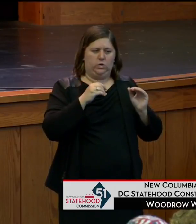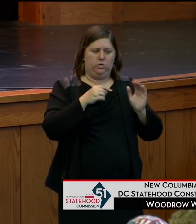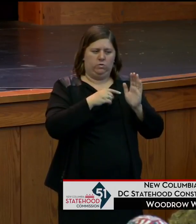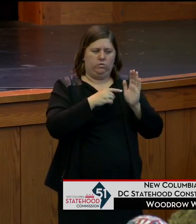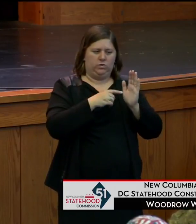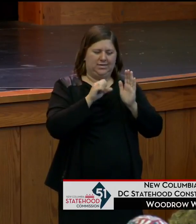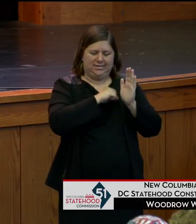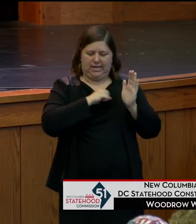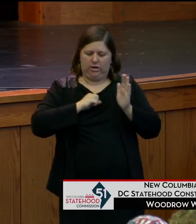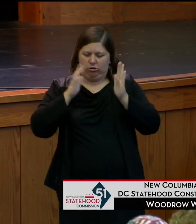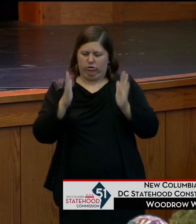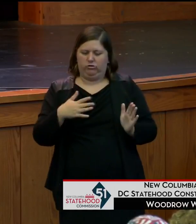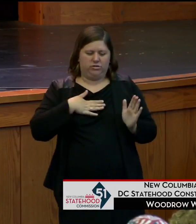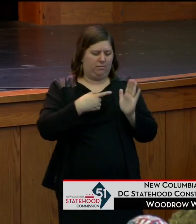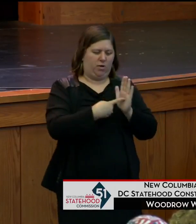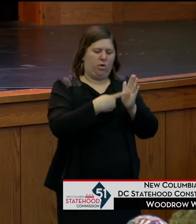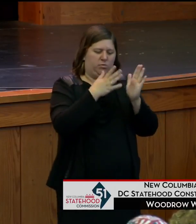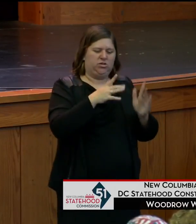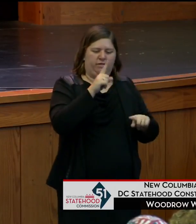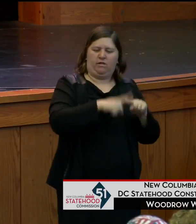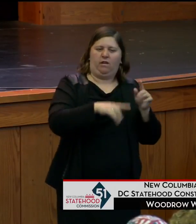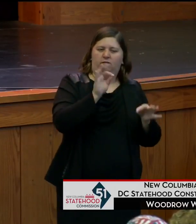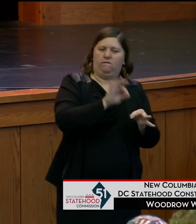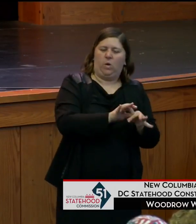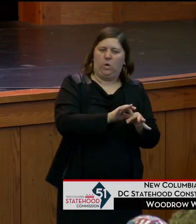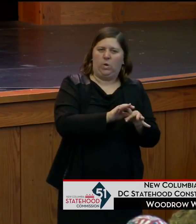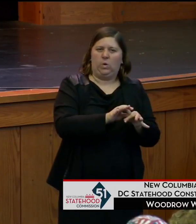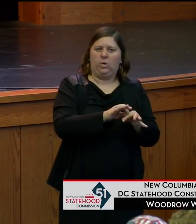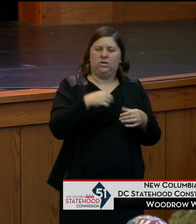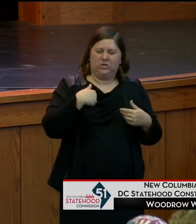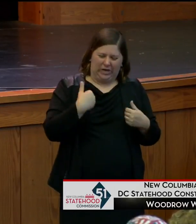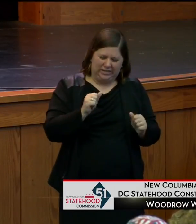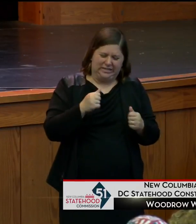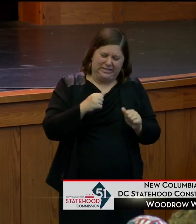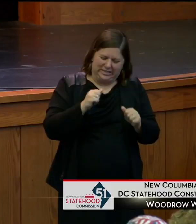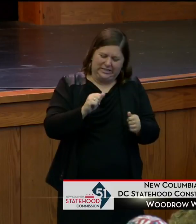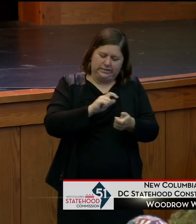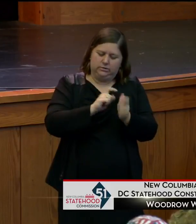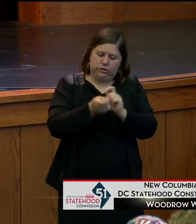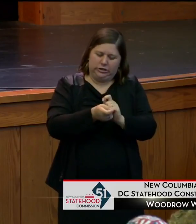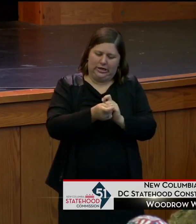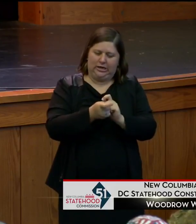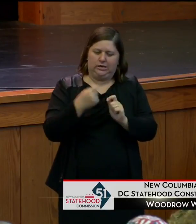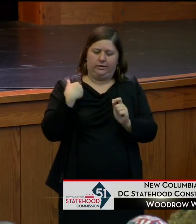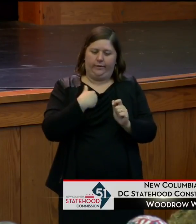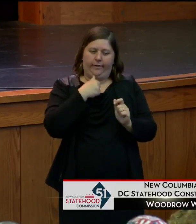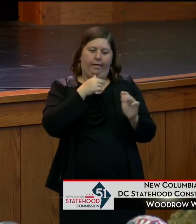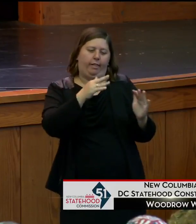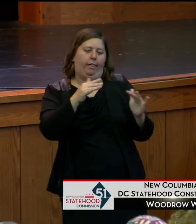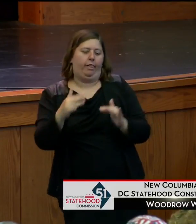I VOLUNTEERED IN VARIOUS WAYS TO CHANGE OUR SECOND CLASS CITIZENSHIP SINCE THE LATE 1990'S.